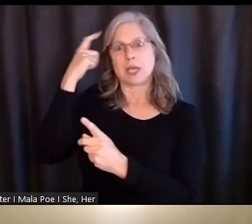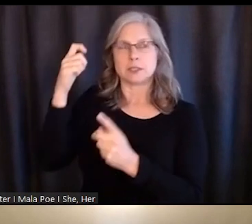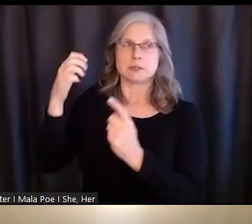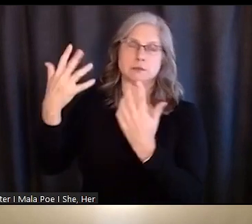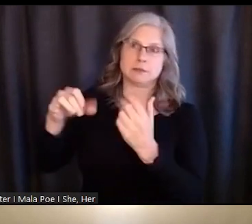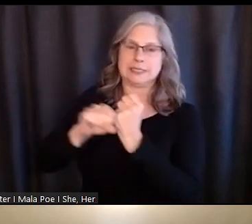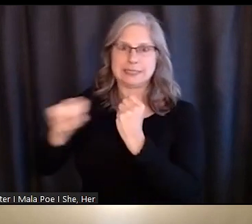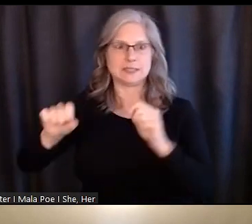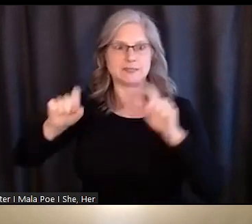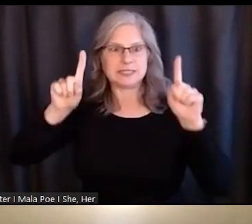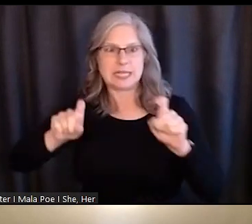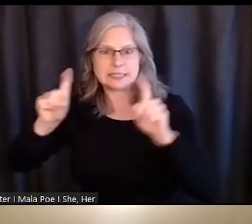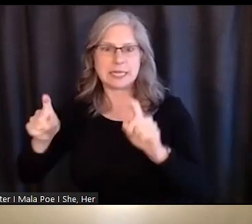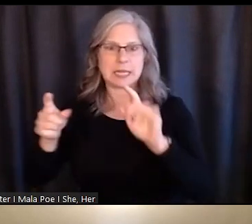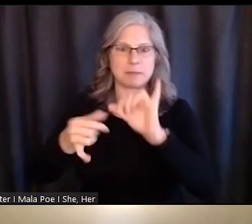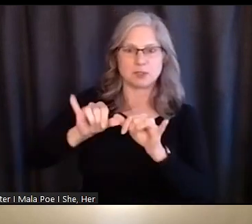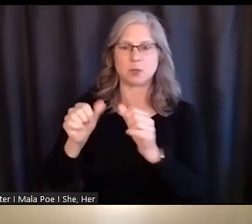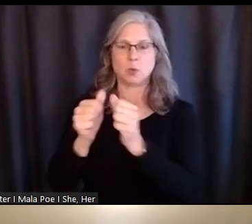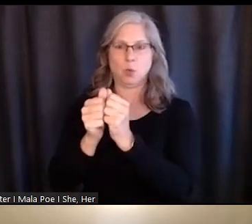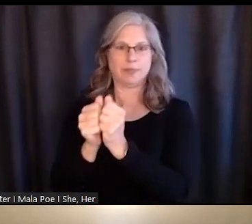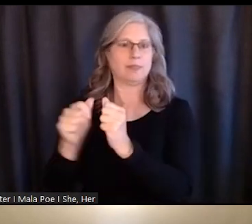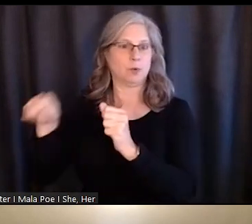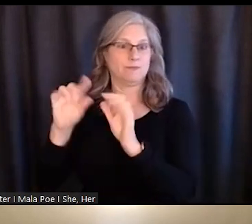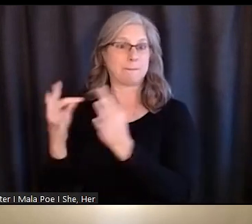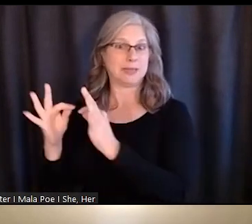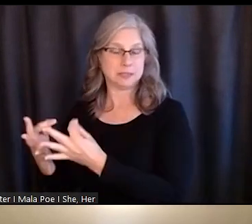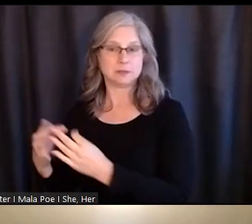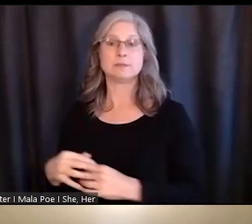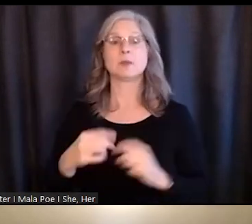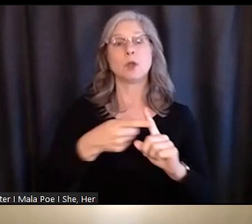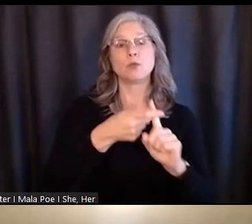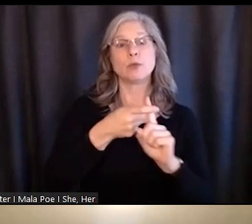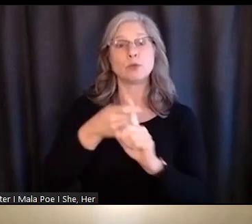testing and measurement that we did with our families that were recruited via community advertisement.